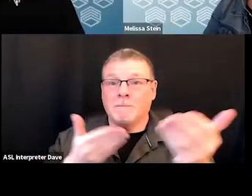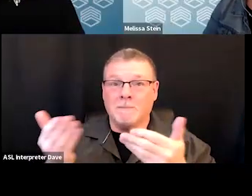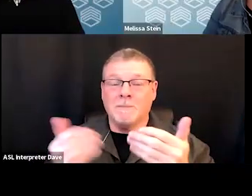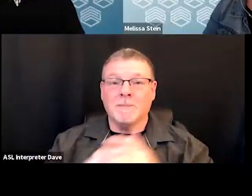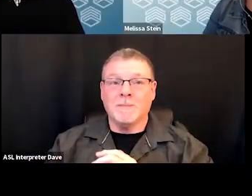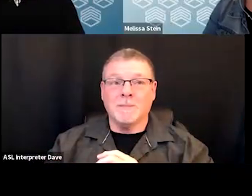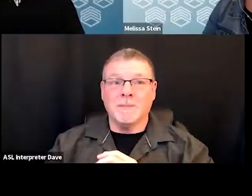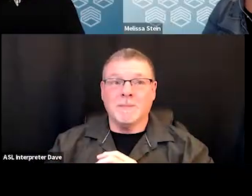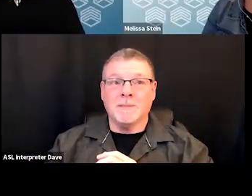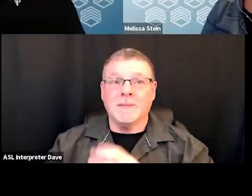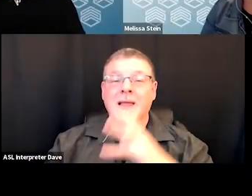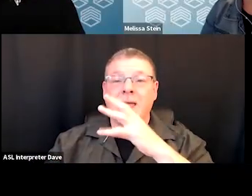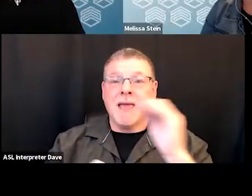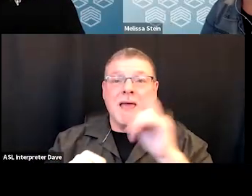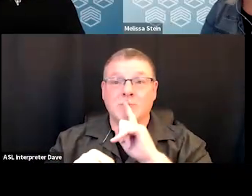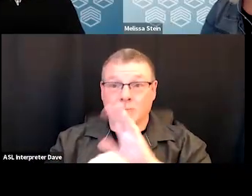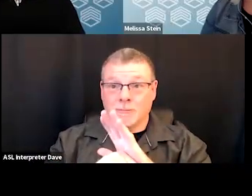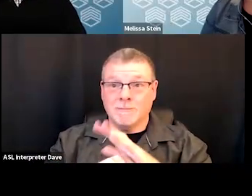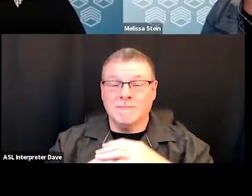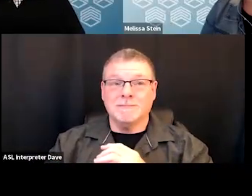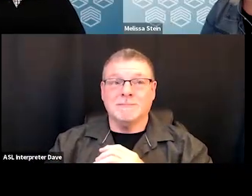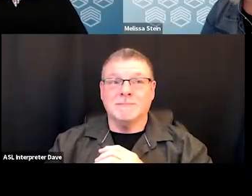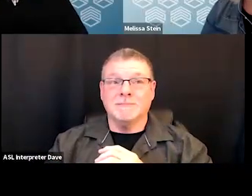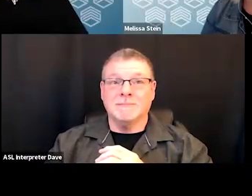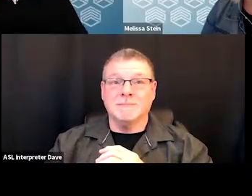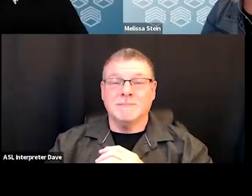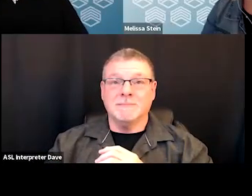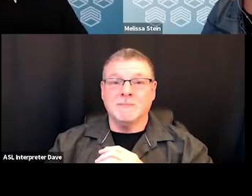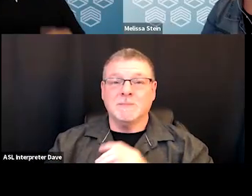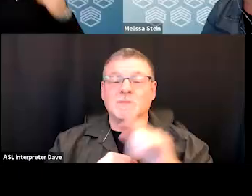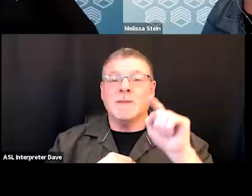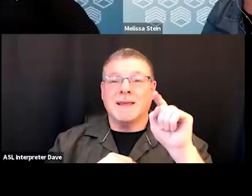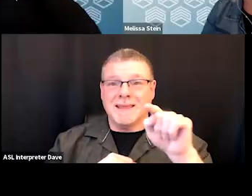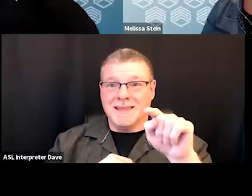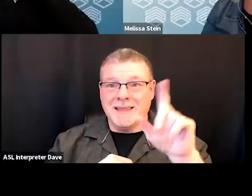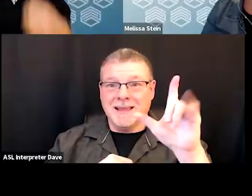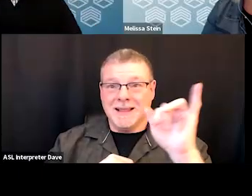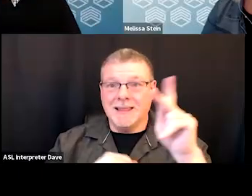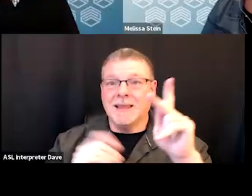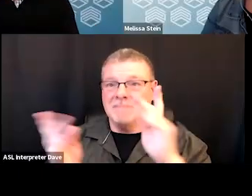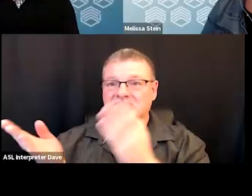And as I promised, this link will lead you to the GAINS website,